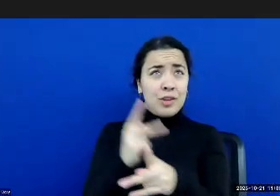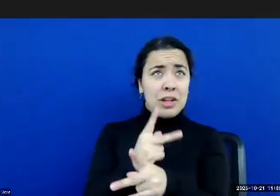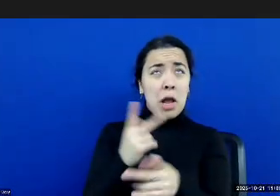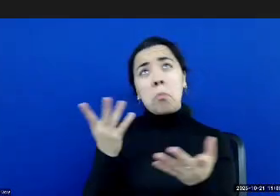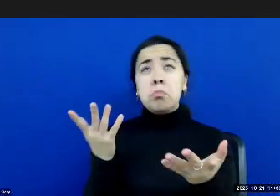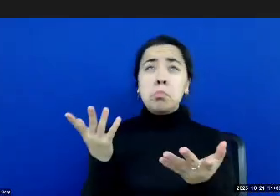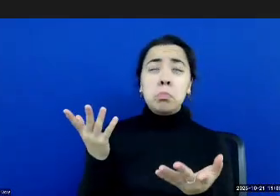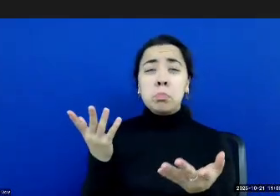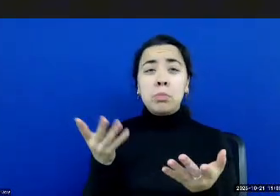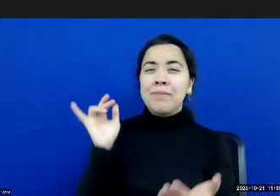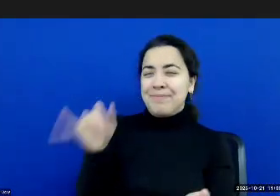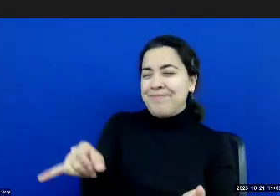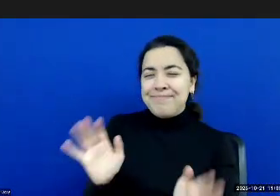Kathleen DeForest: Maybe I should figure it out.